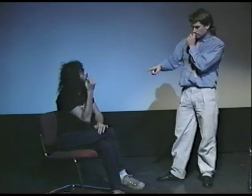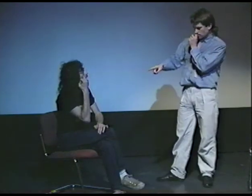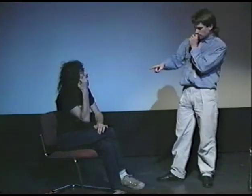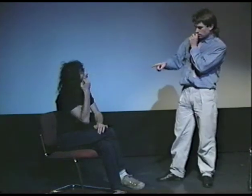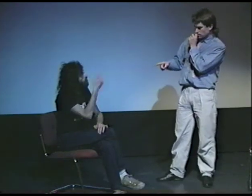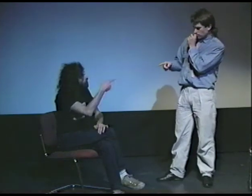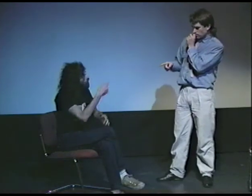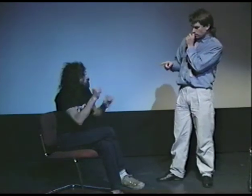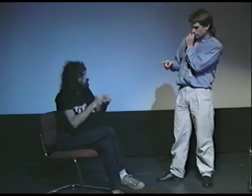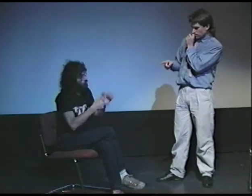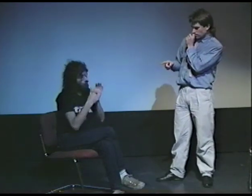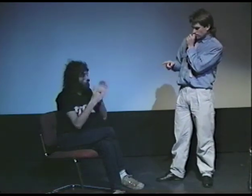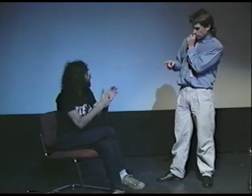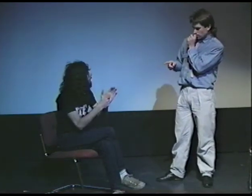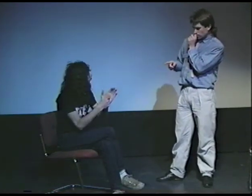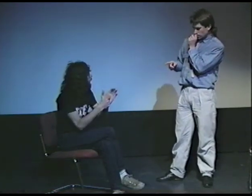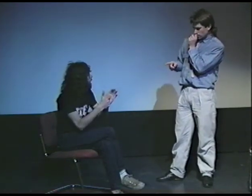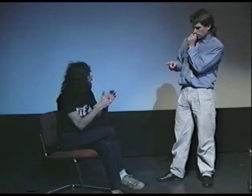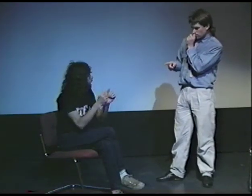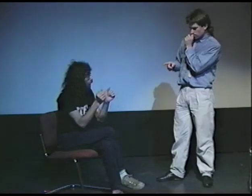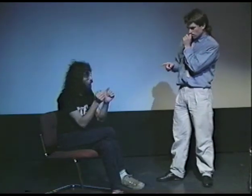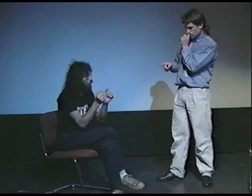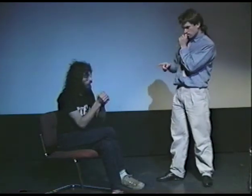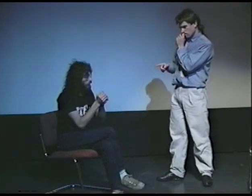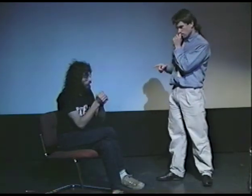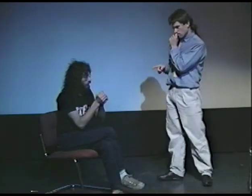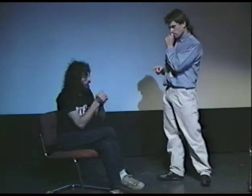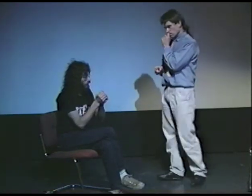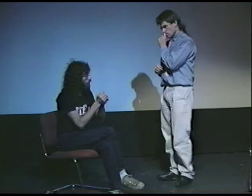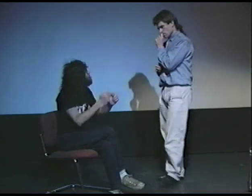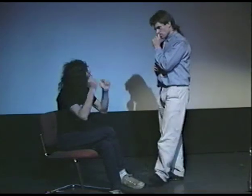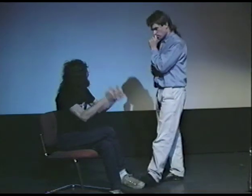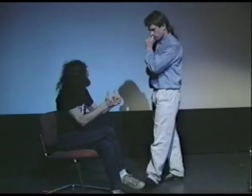OK. So I was thinking maybe we could show